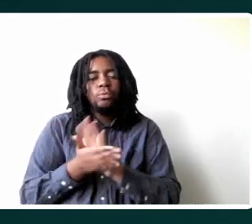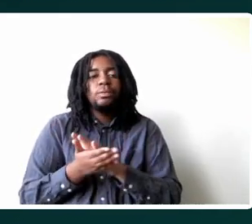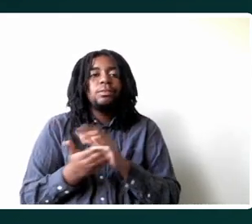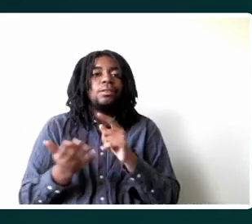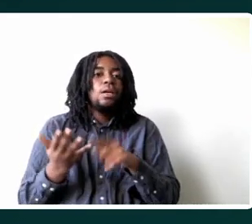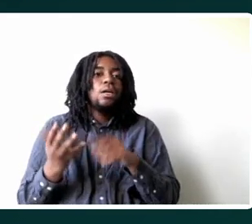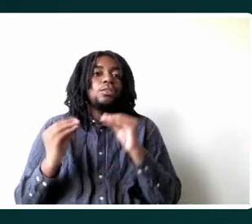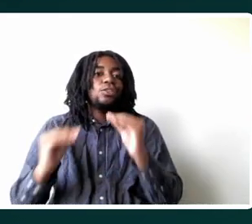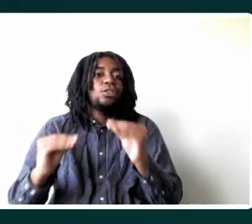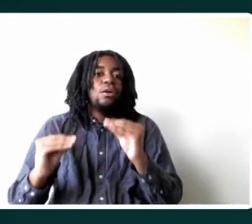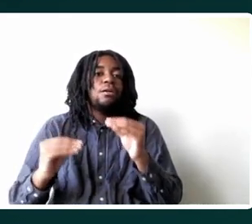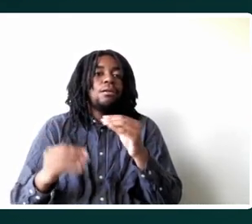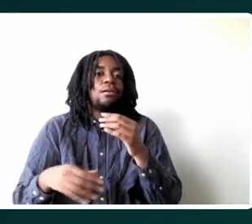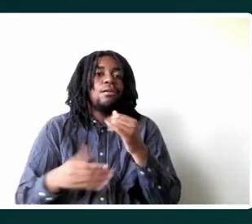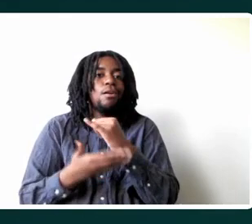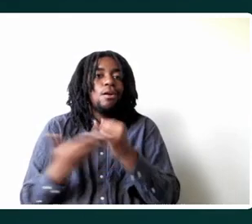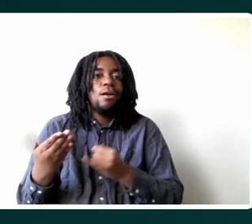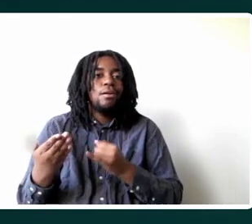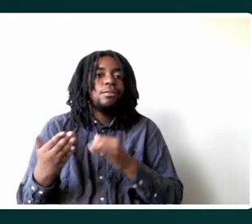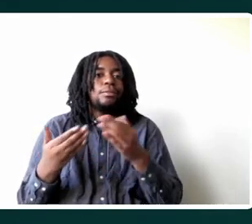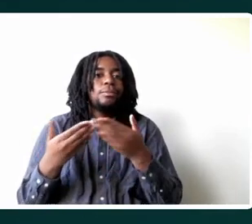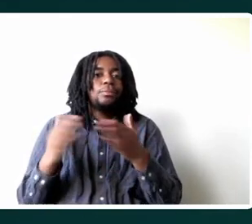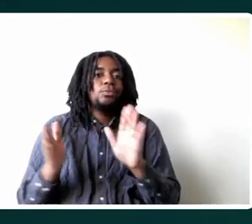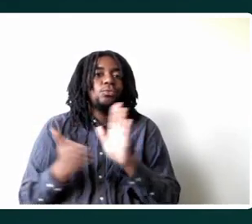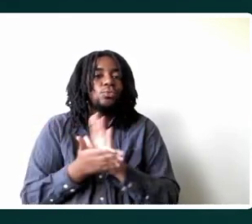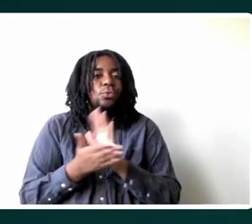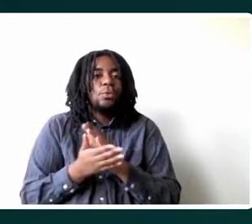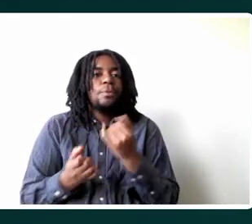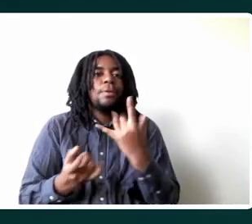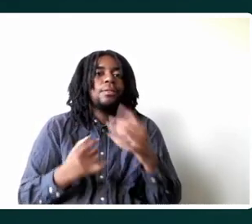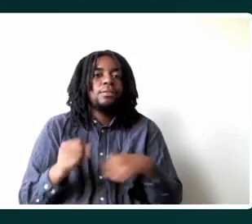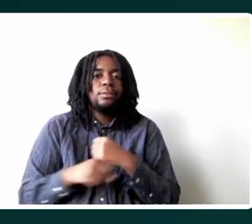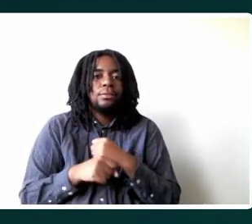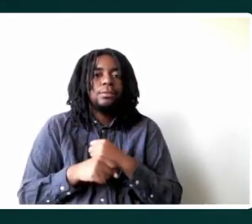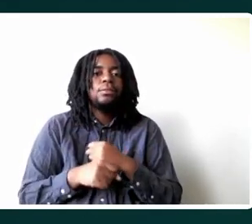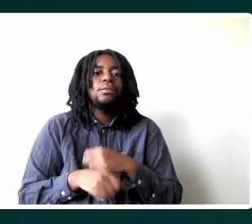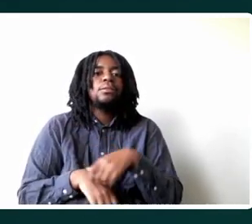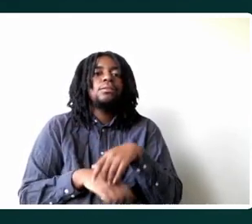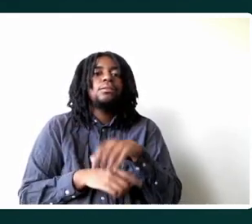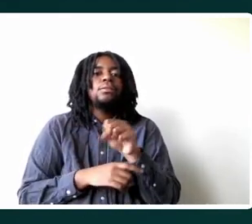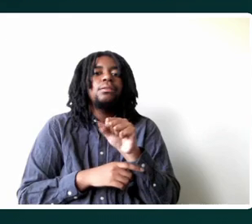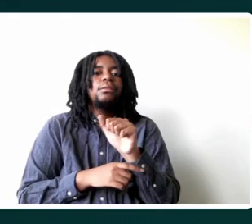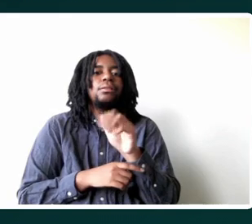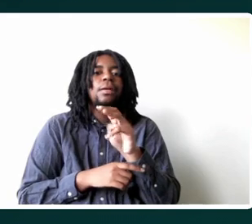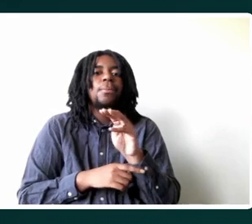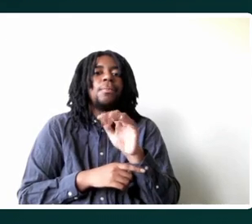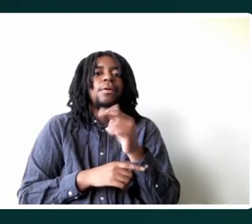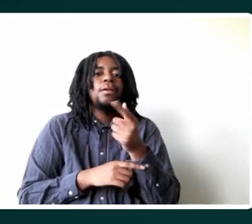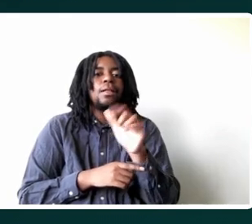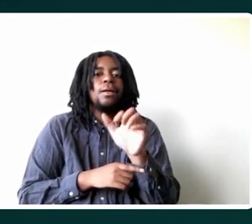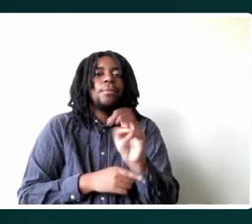in the D.C. Public Schools for many years. Sam Gilliam, the celebrated abstract artist,